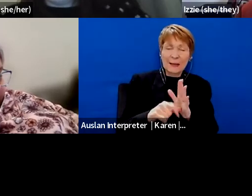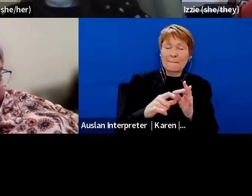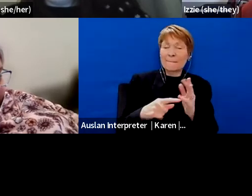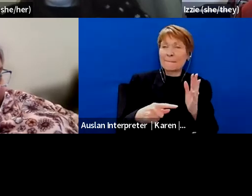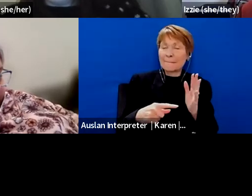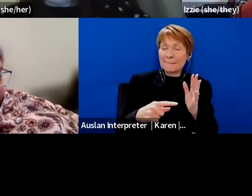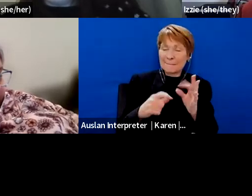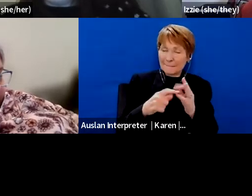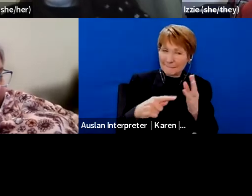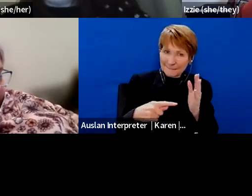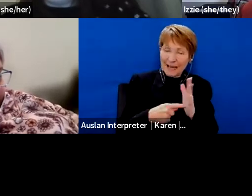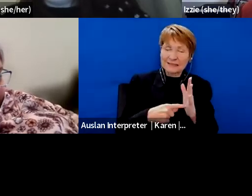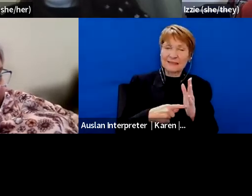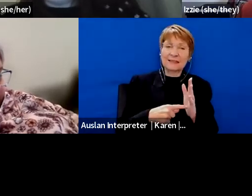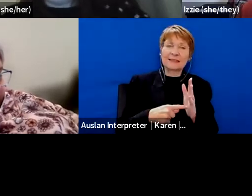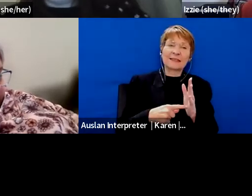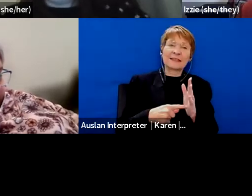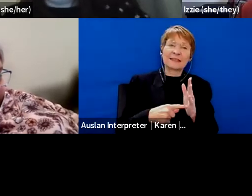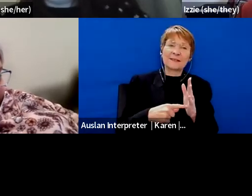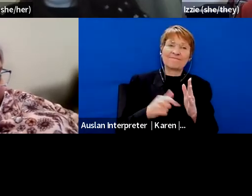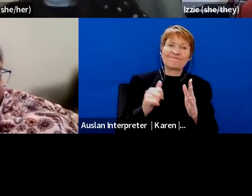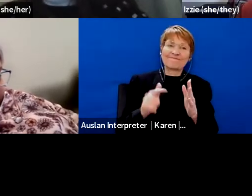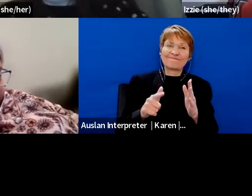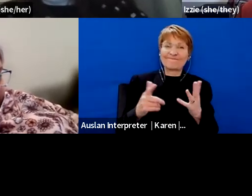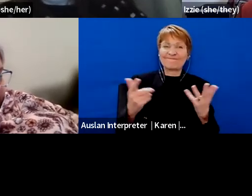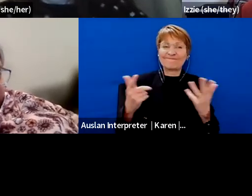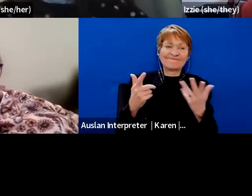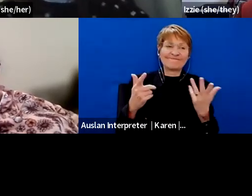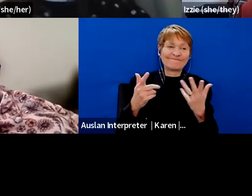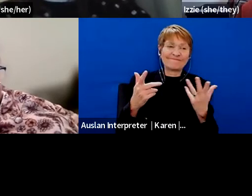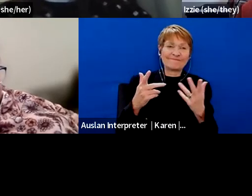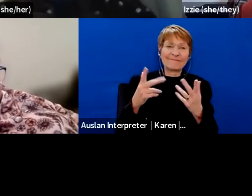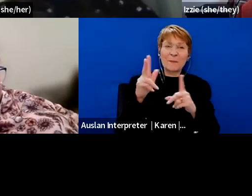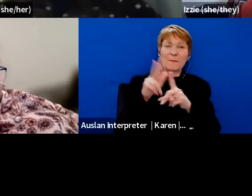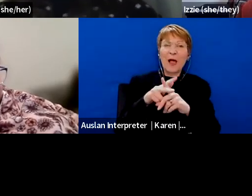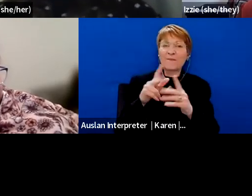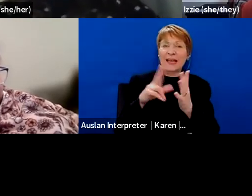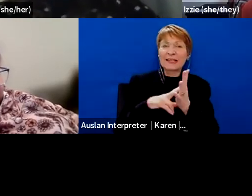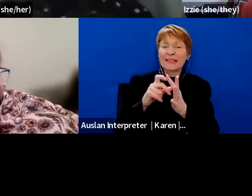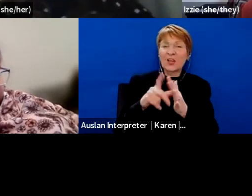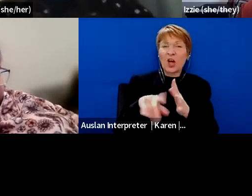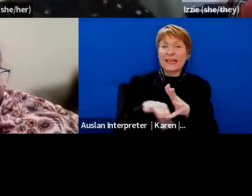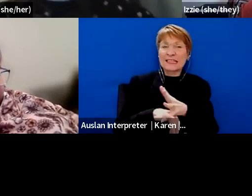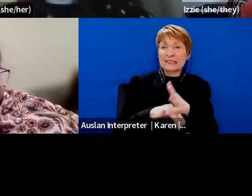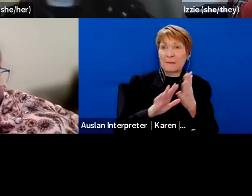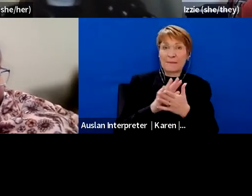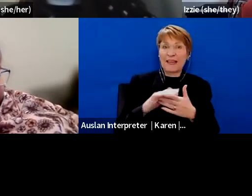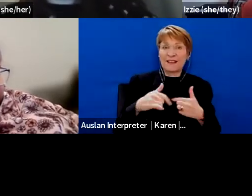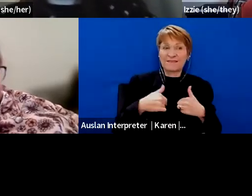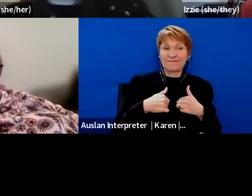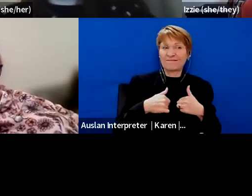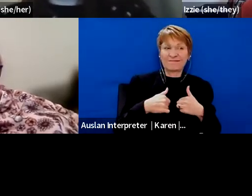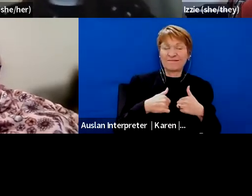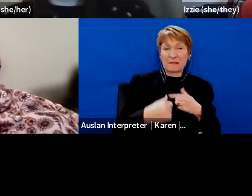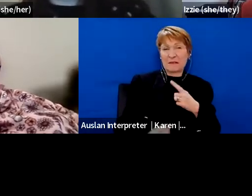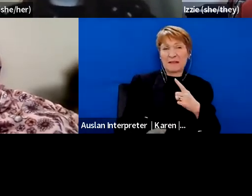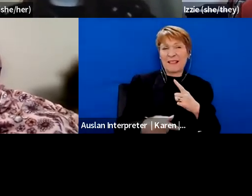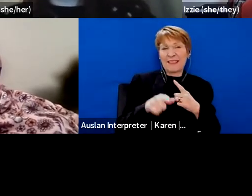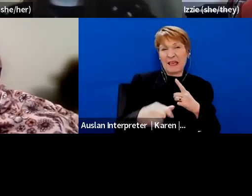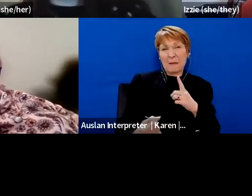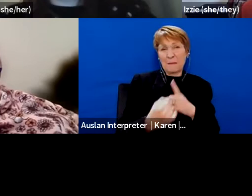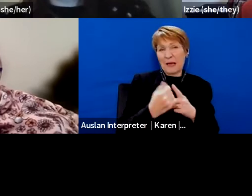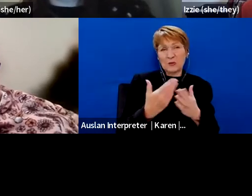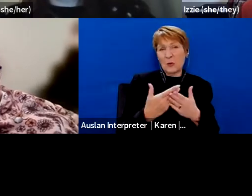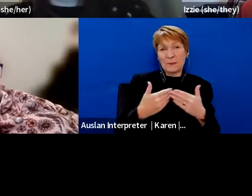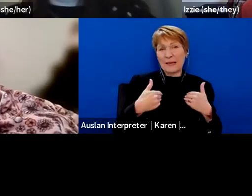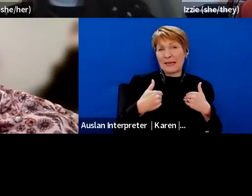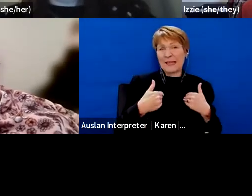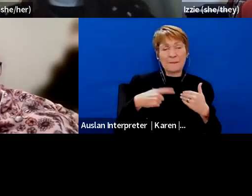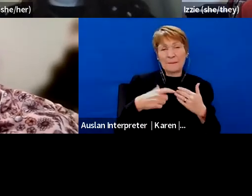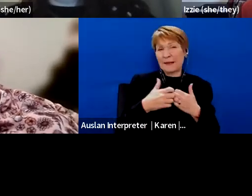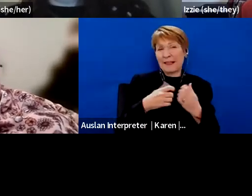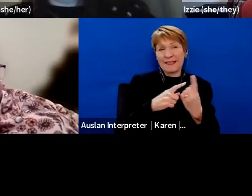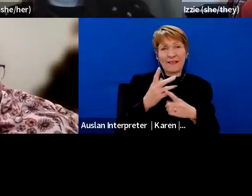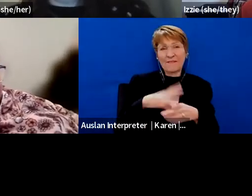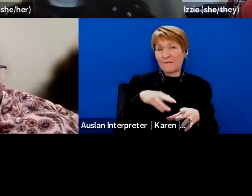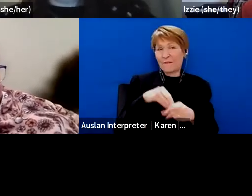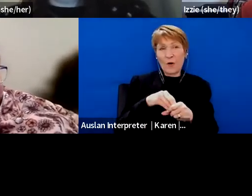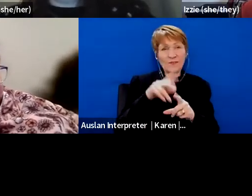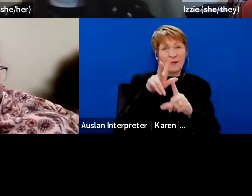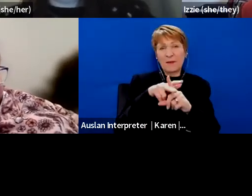But it got to the point where, you know, applying for me is was like putting my health at risk because, you know, there's so many things involved in applying for Andy is and so many appointments that you need to go to and all those sorts of things that